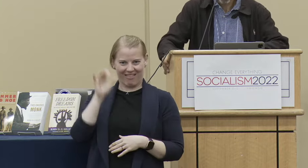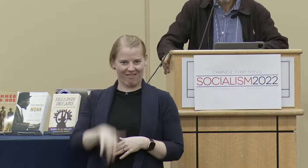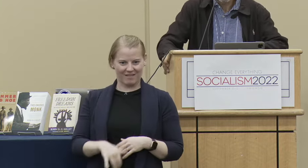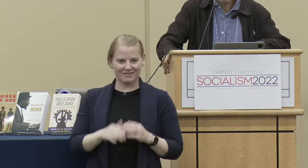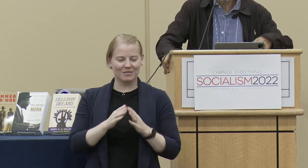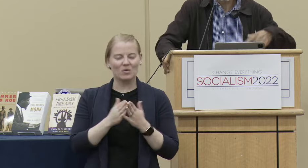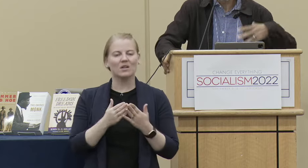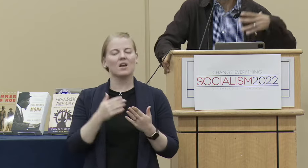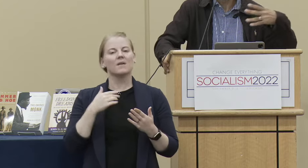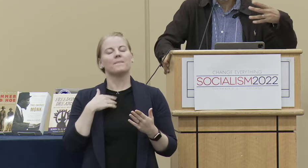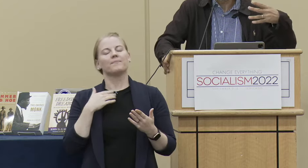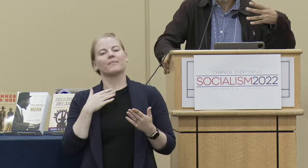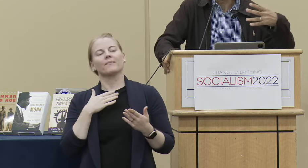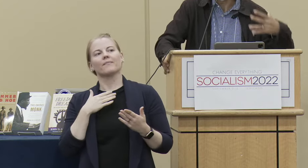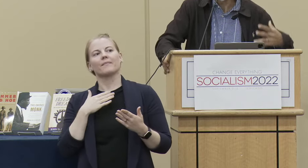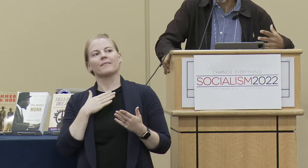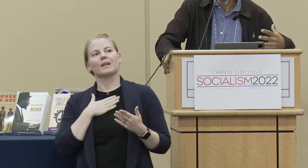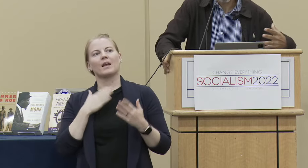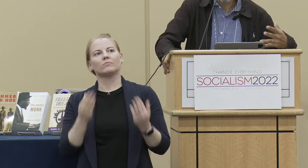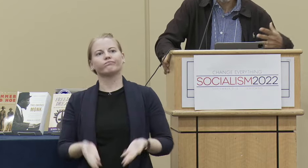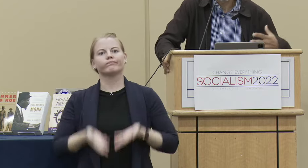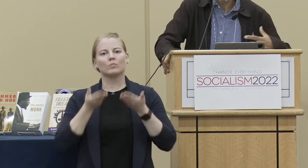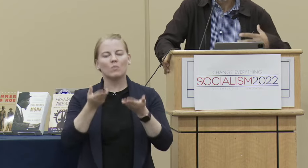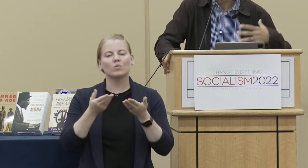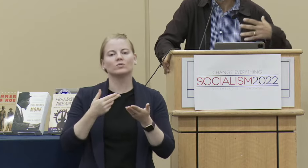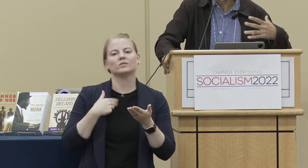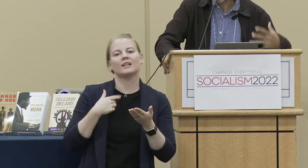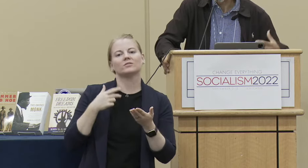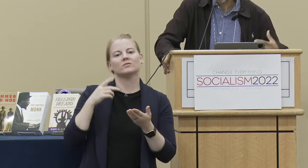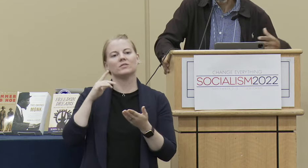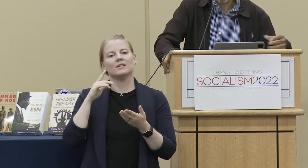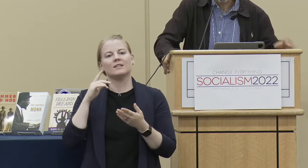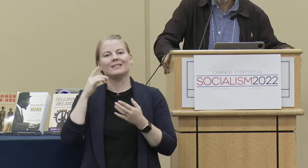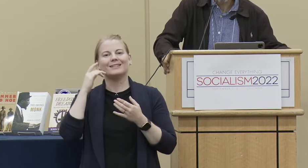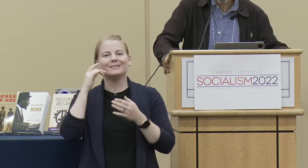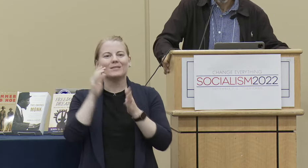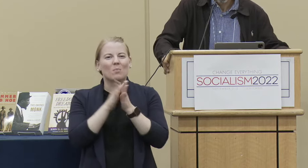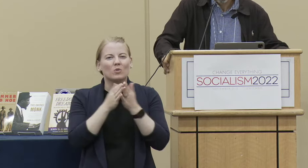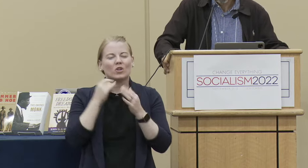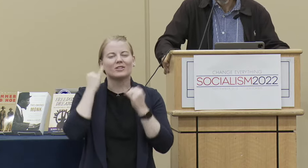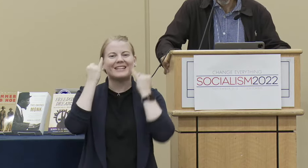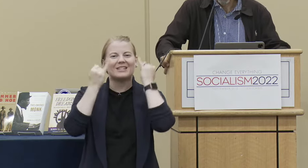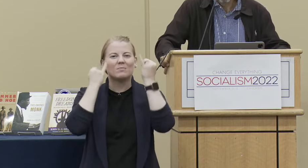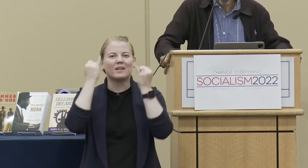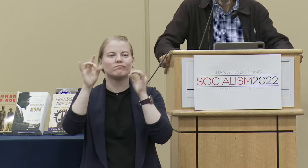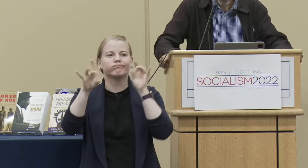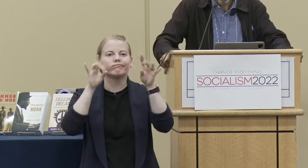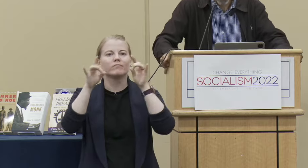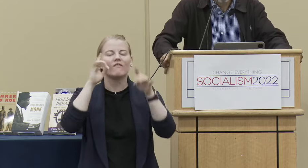Now, "Freedom Dreams" is not that book . I'll argue that social movements are the incubators of ideas about